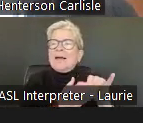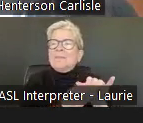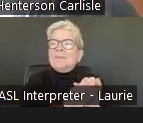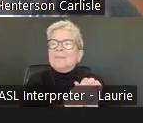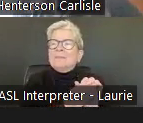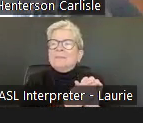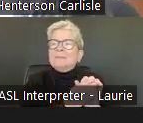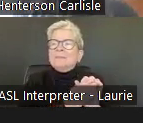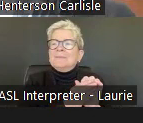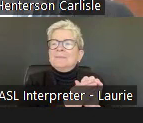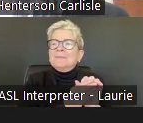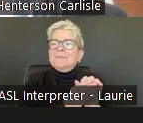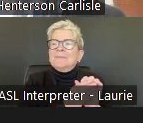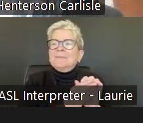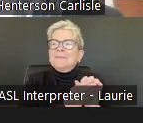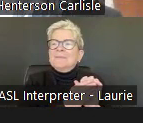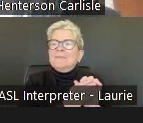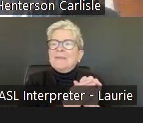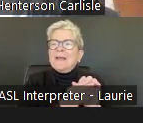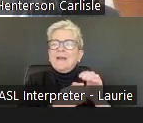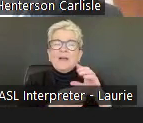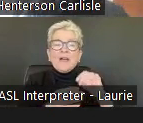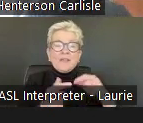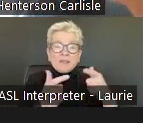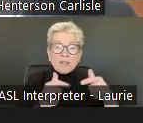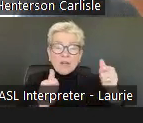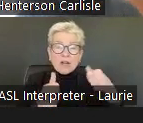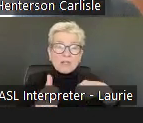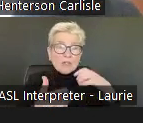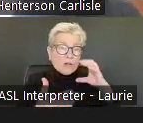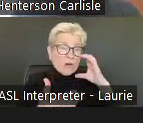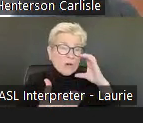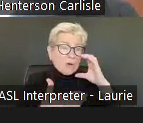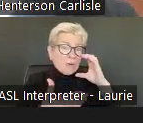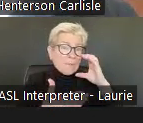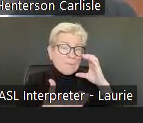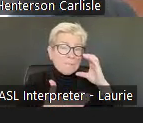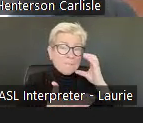about this is a larger picture than just orientation um but thinking about the